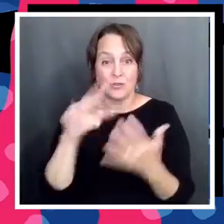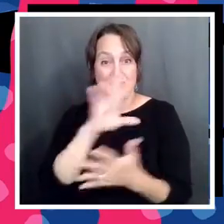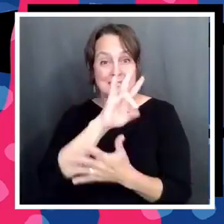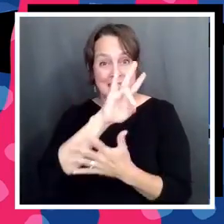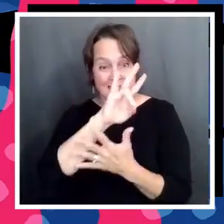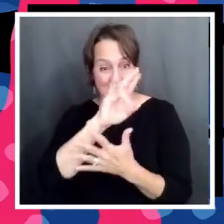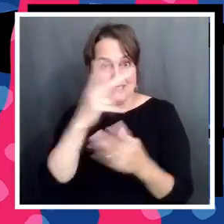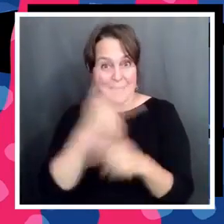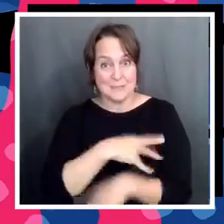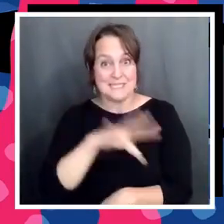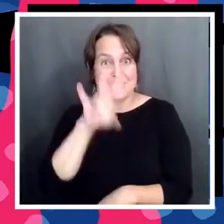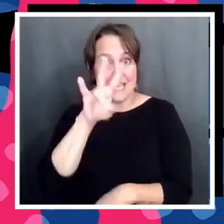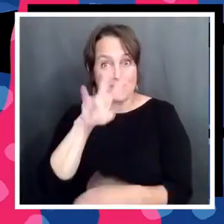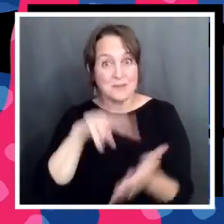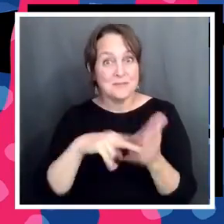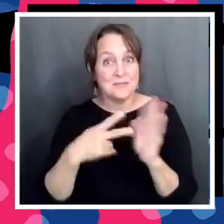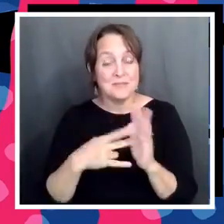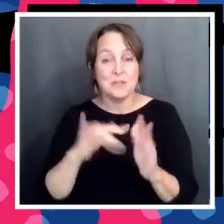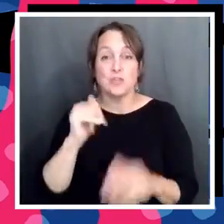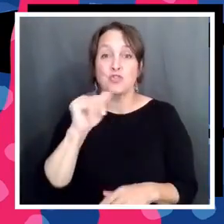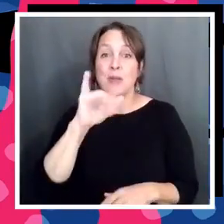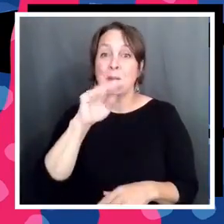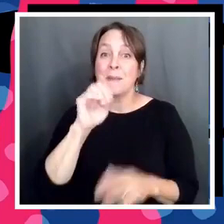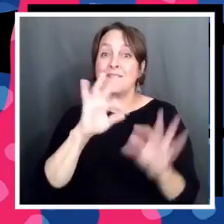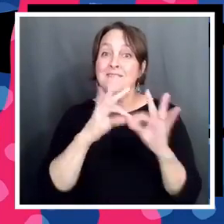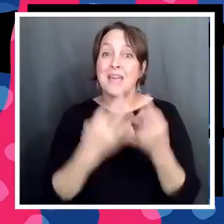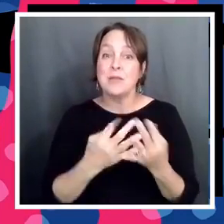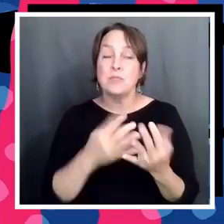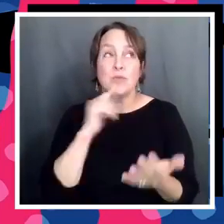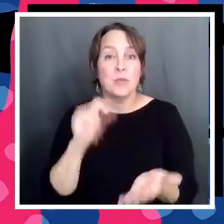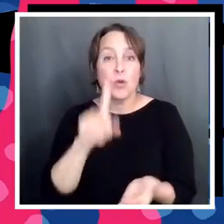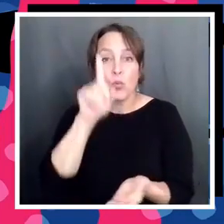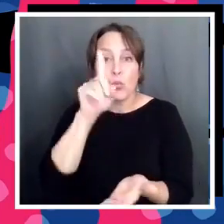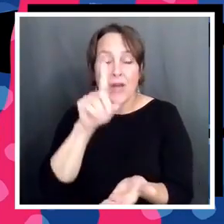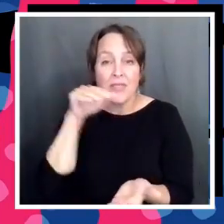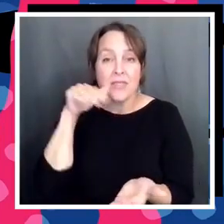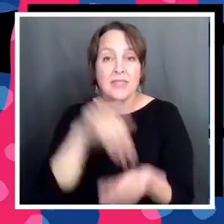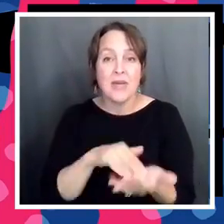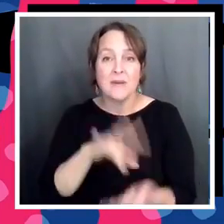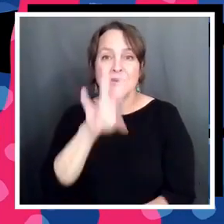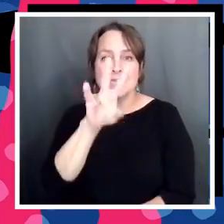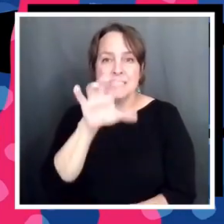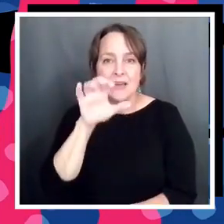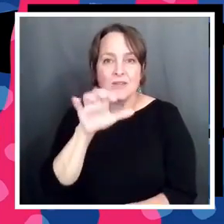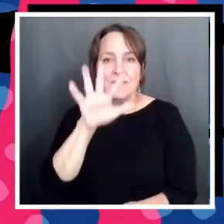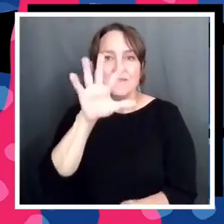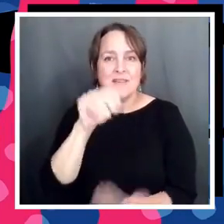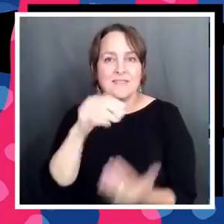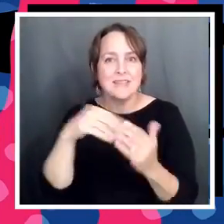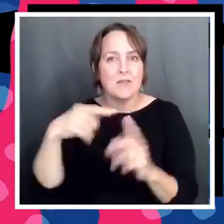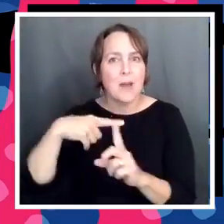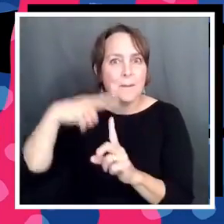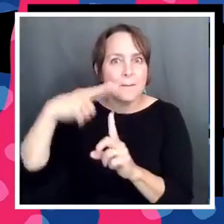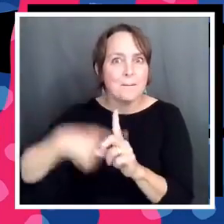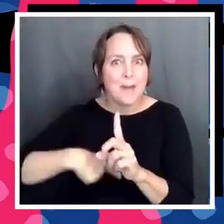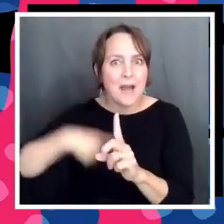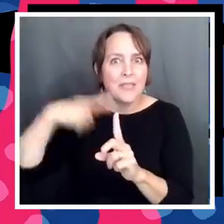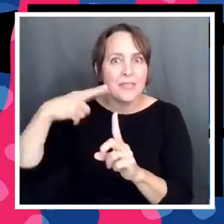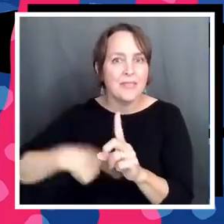I KNOW THE MATH IS HARD, AND TO